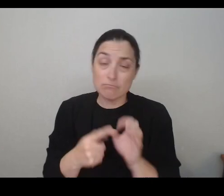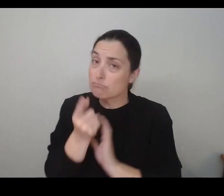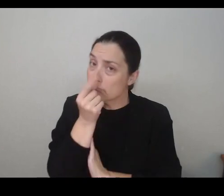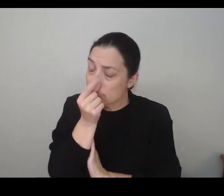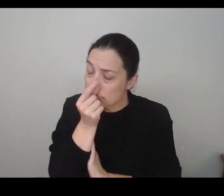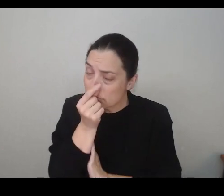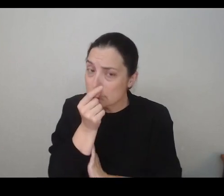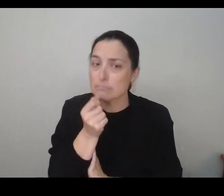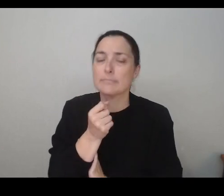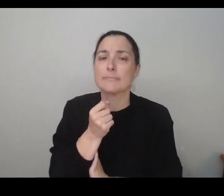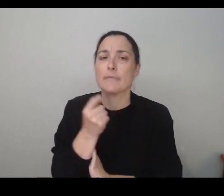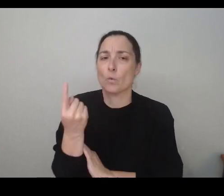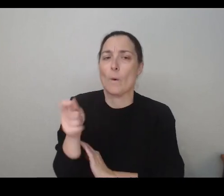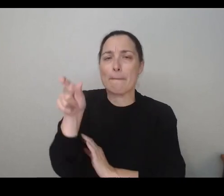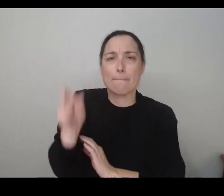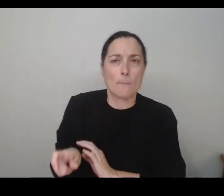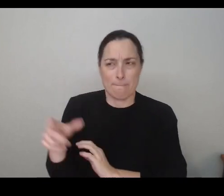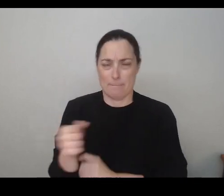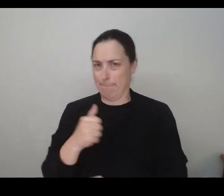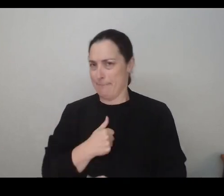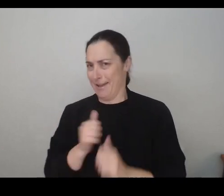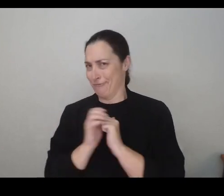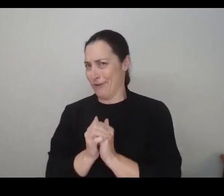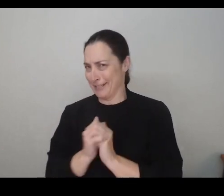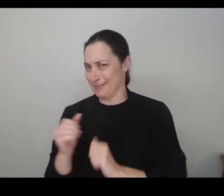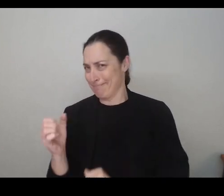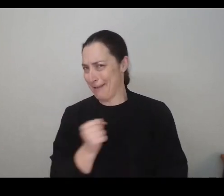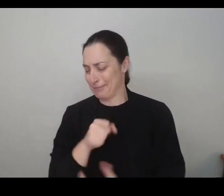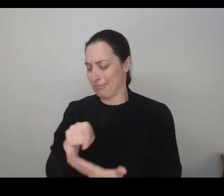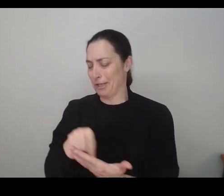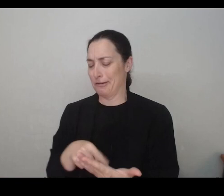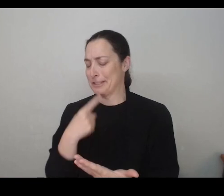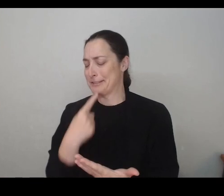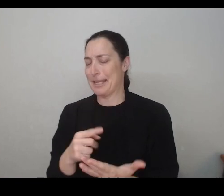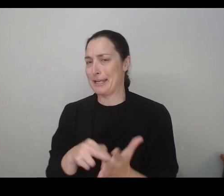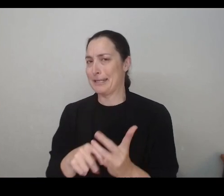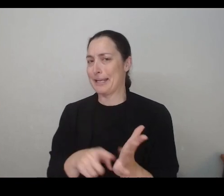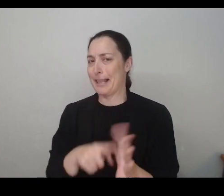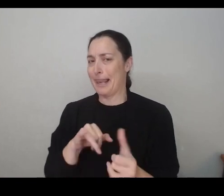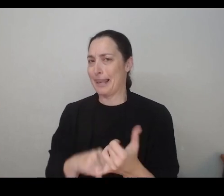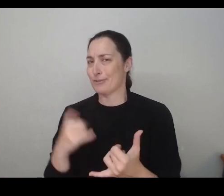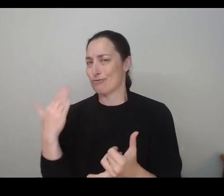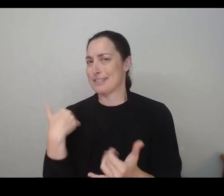Somebody who must be a friend of mine has said, "Nicholas has just published a relevant book. Could you please tell us about it?"